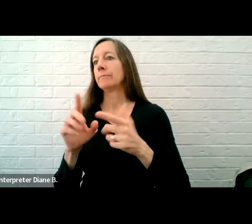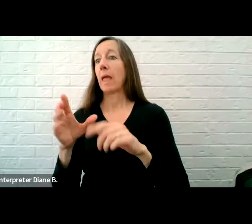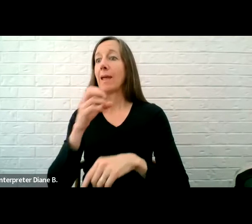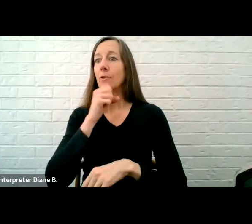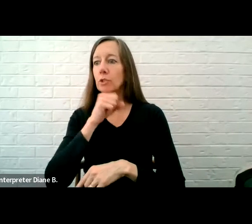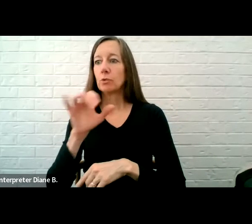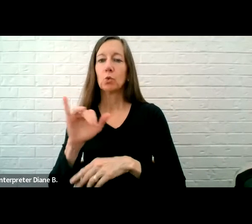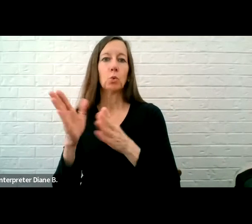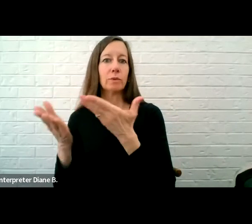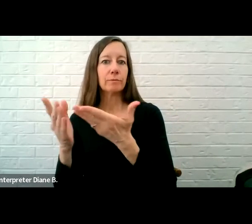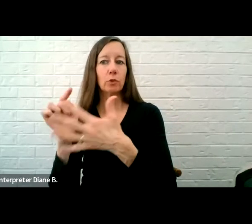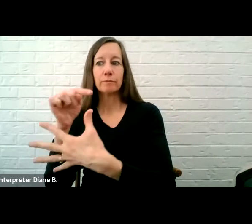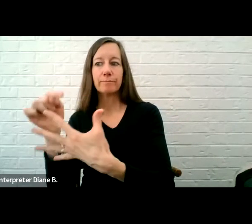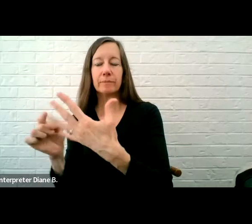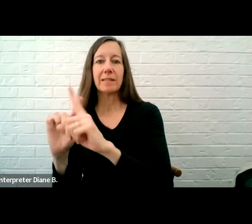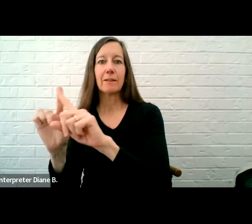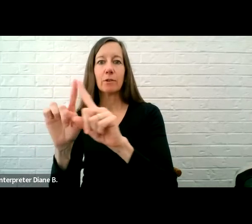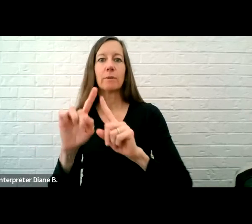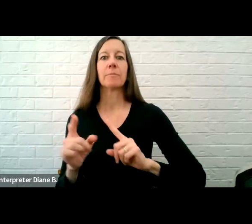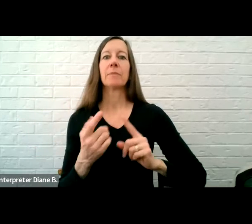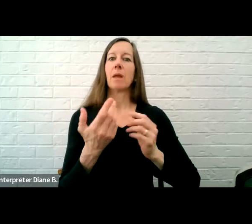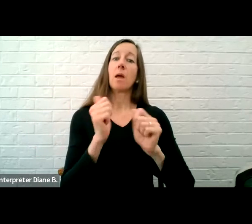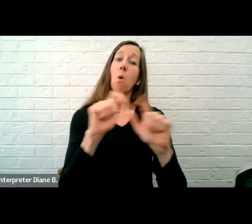Most state all states offer robust, having community based services.